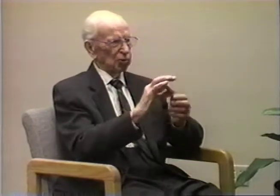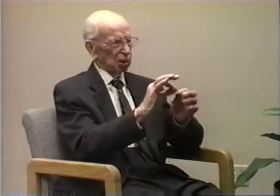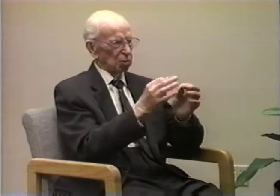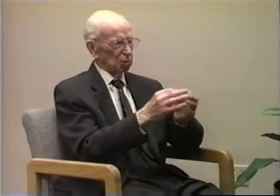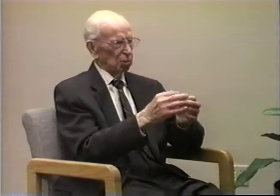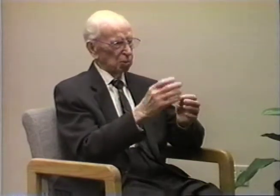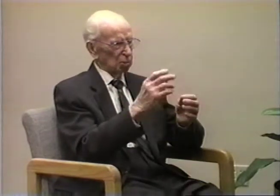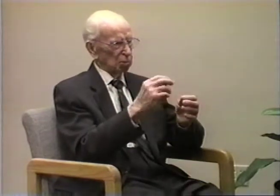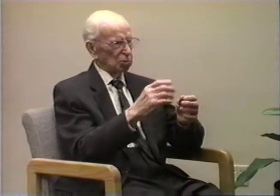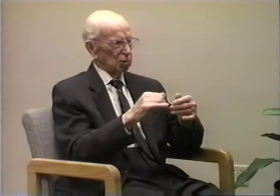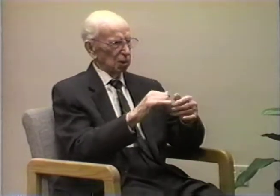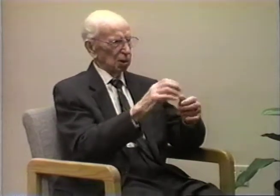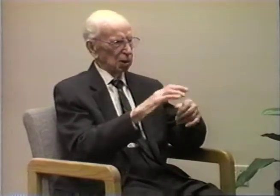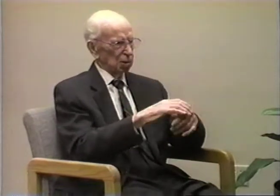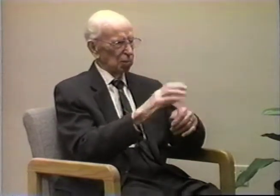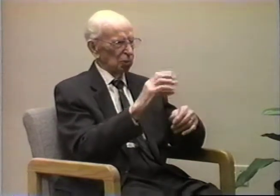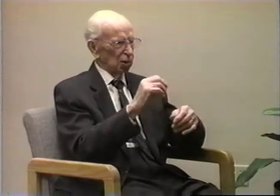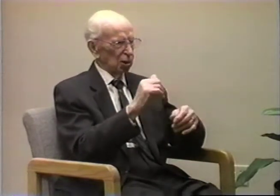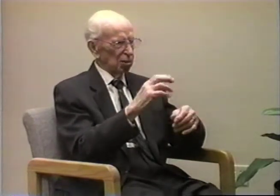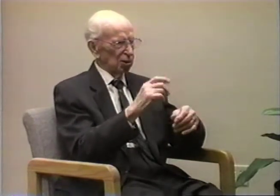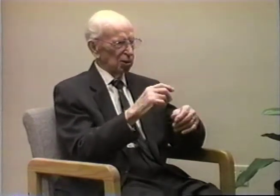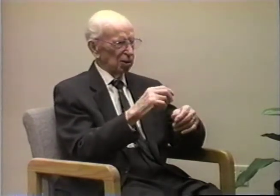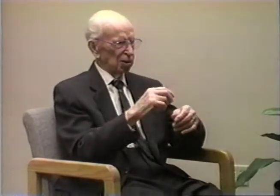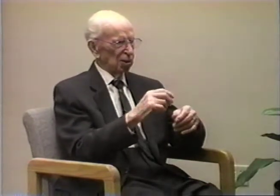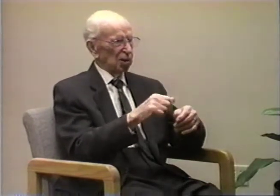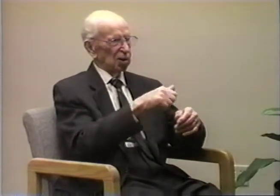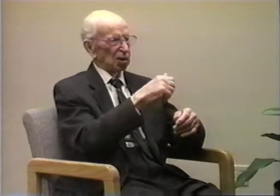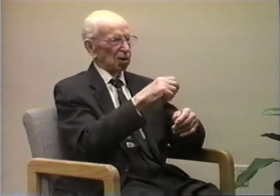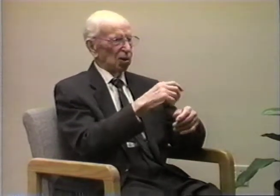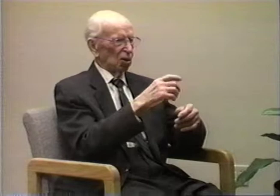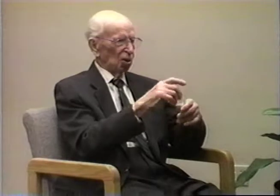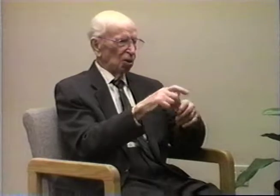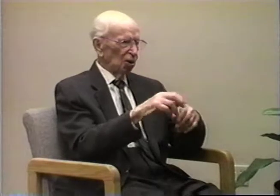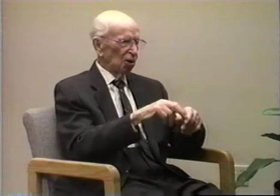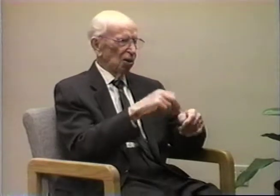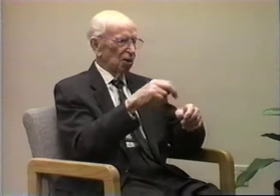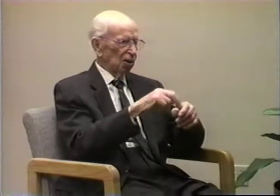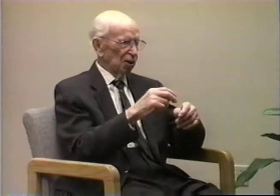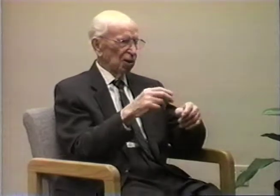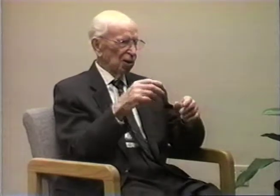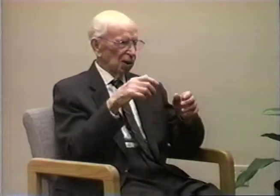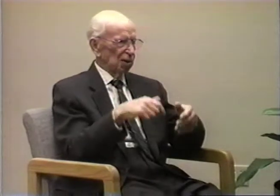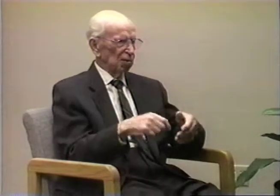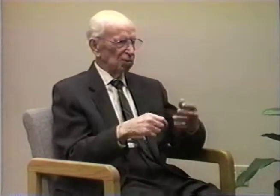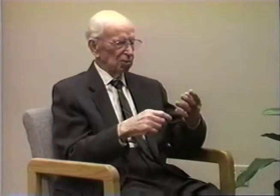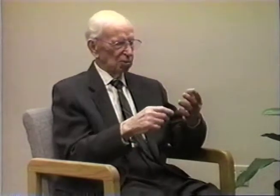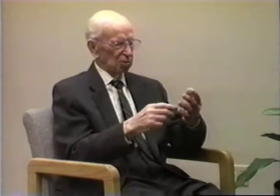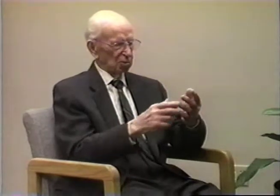Shortly thereafter, the two remaining relatives on the board asked to leave.